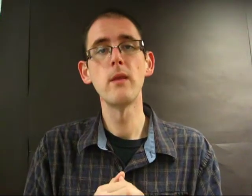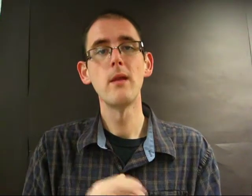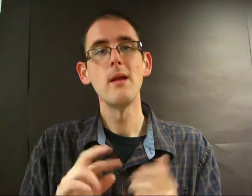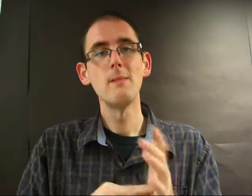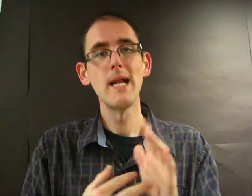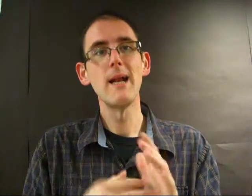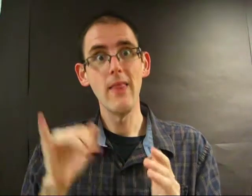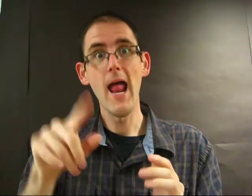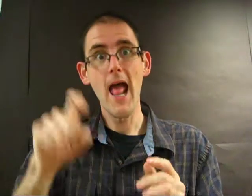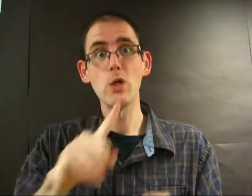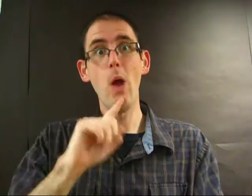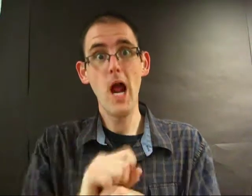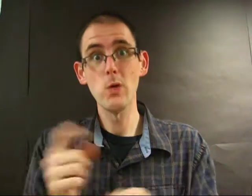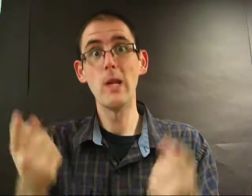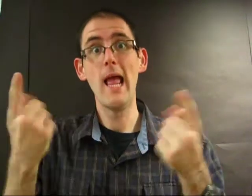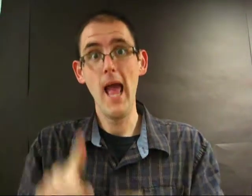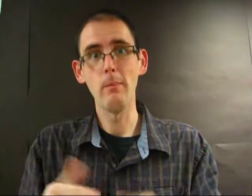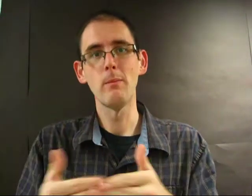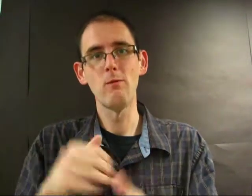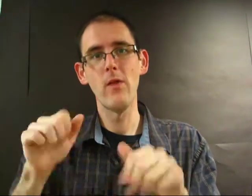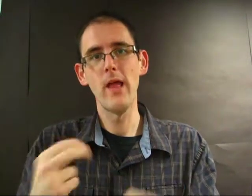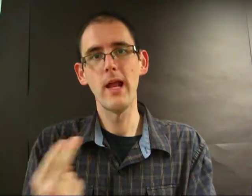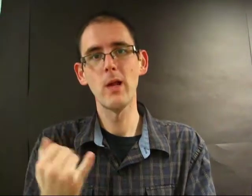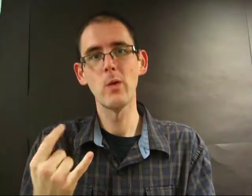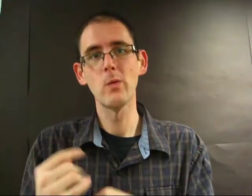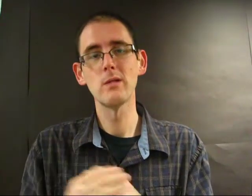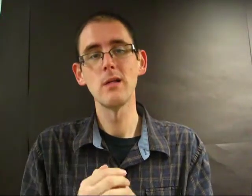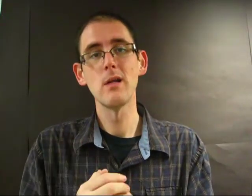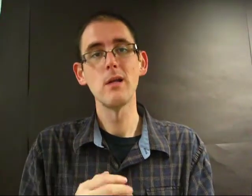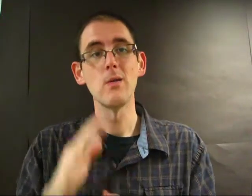But it has to actually have happened before they can use it.